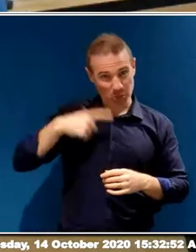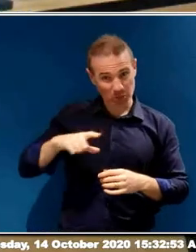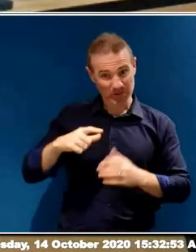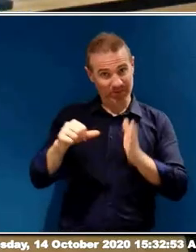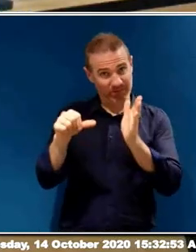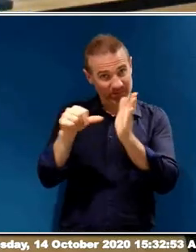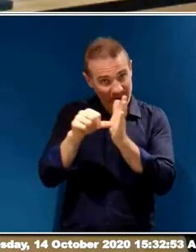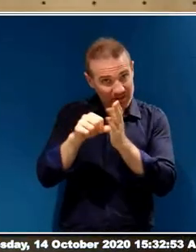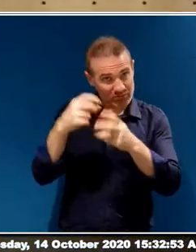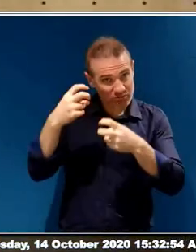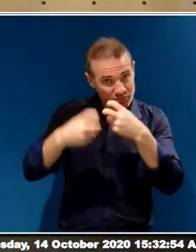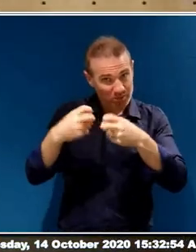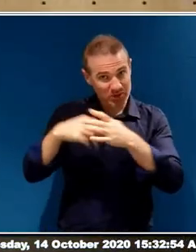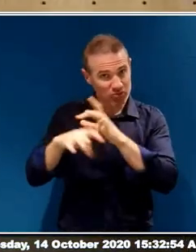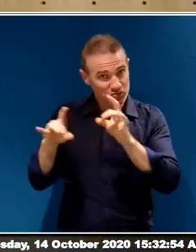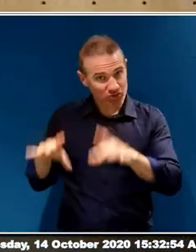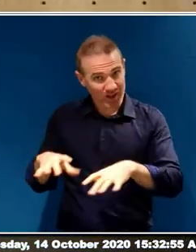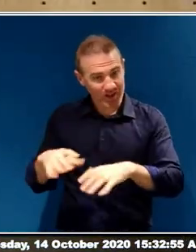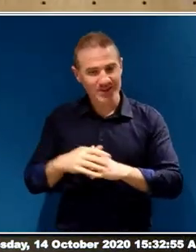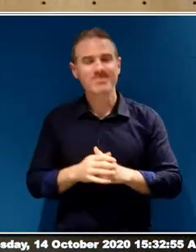I was really pleased that you asked that question.